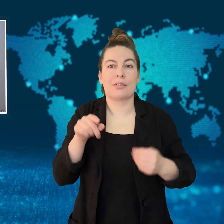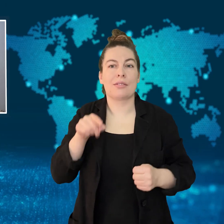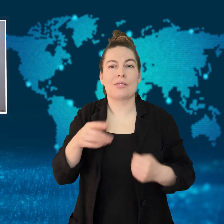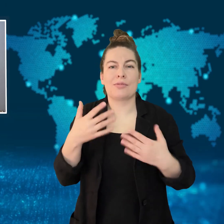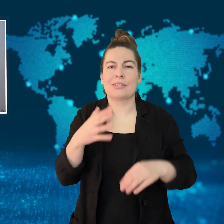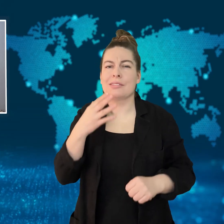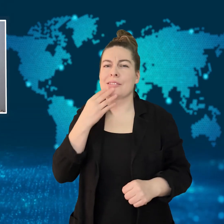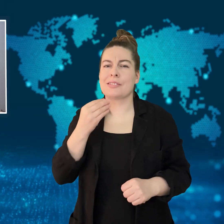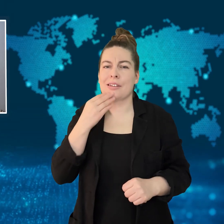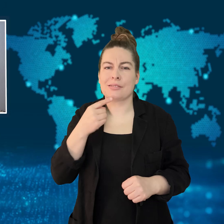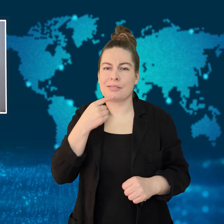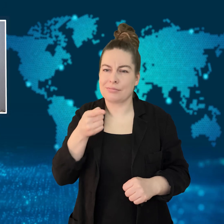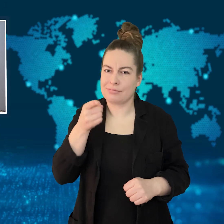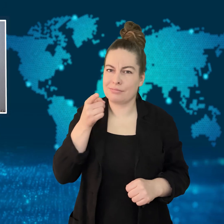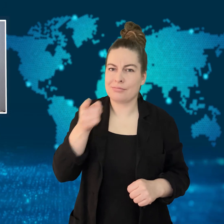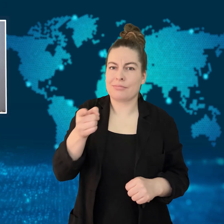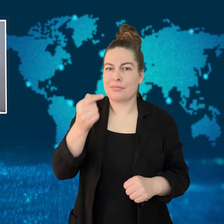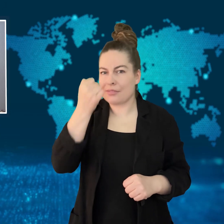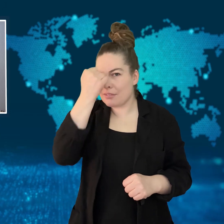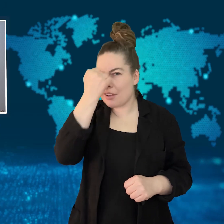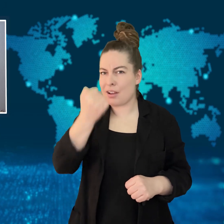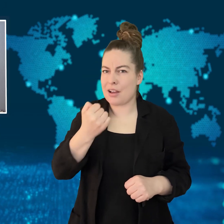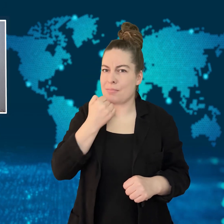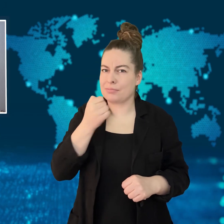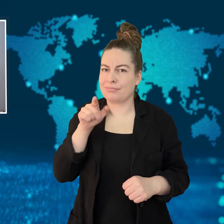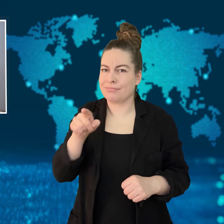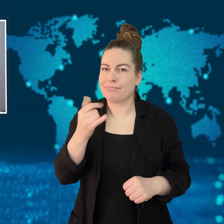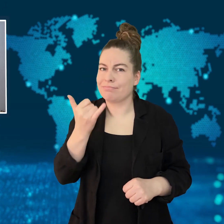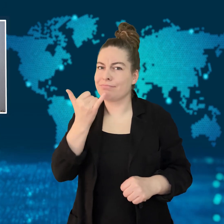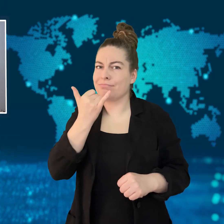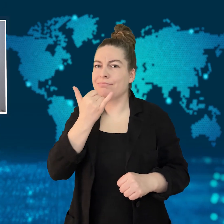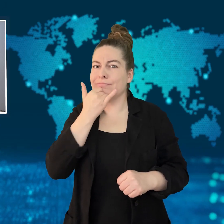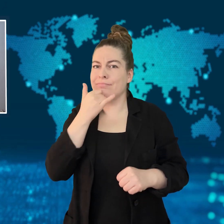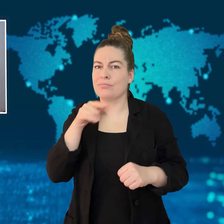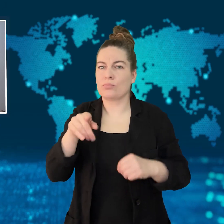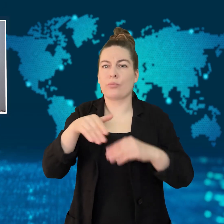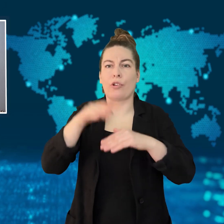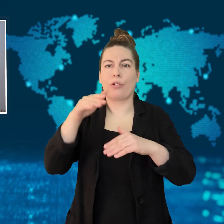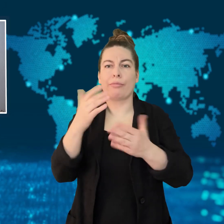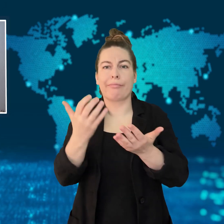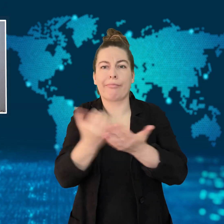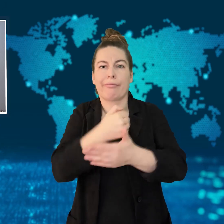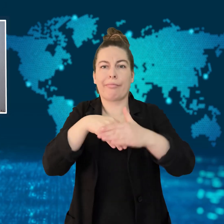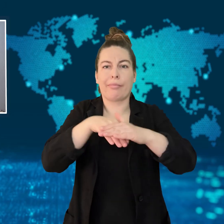Nasser Hospital was hit again as Israel accused Hamas of